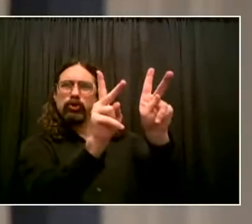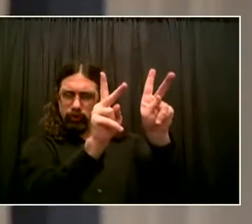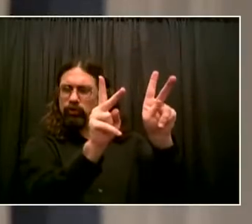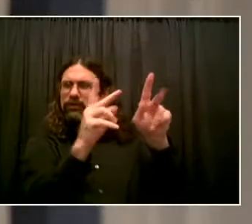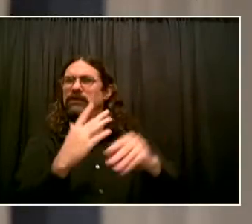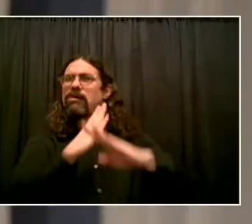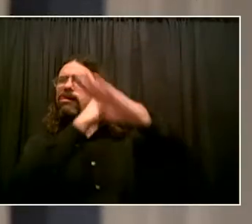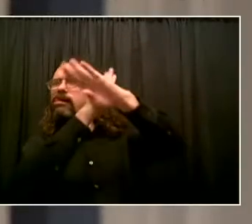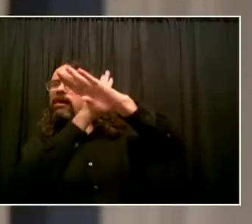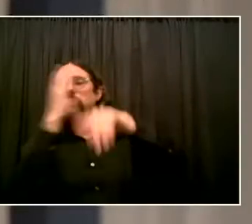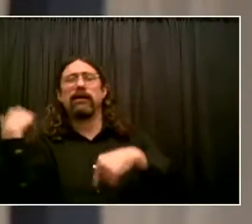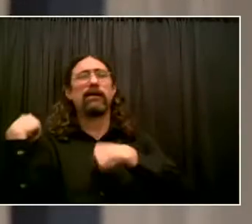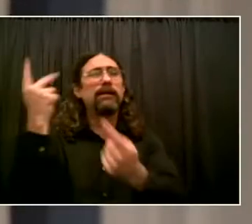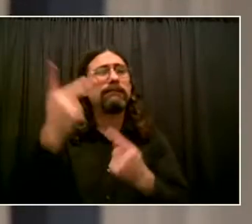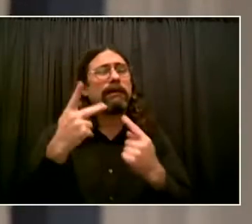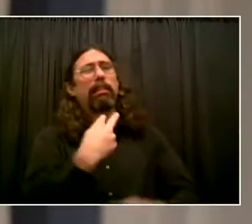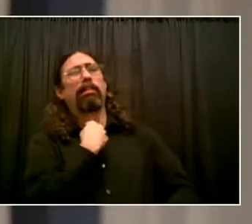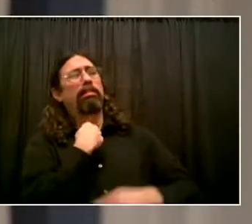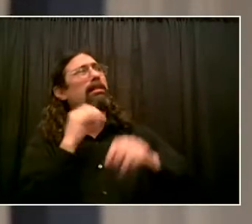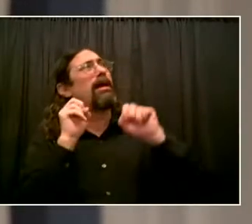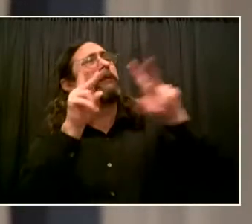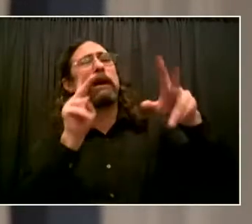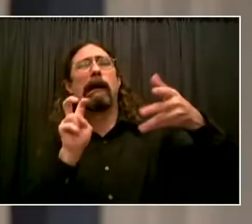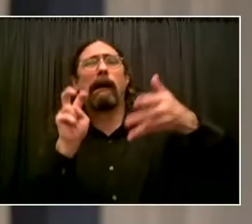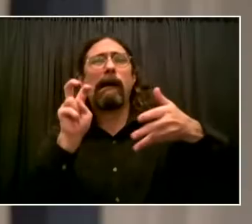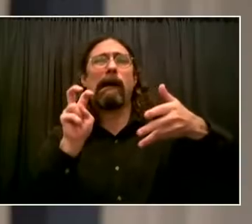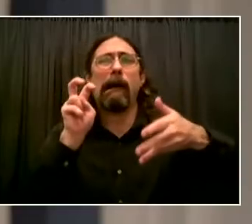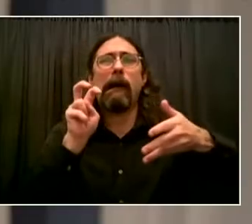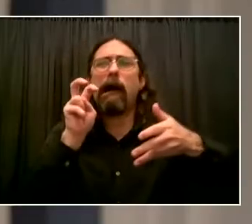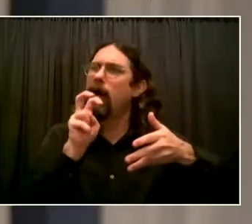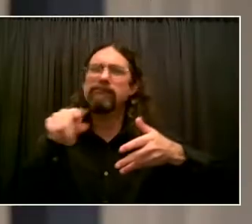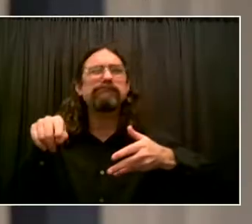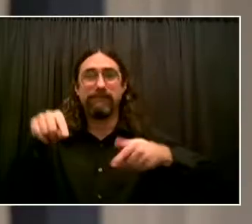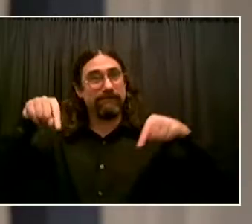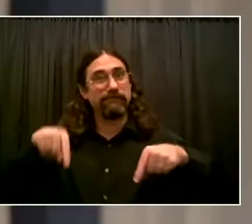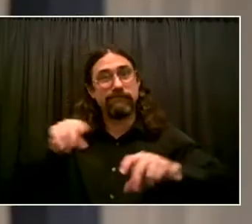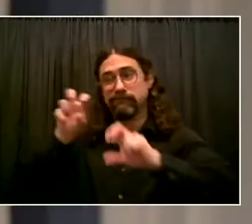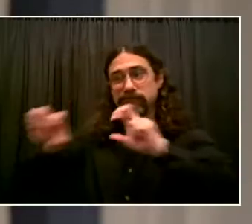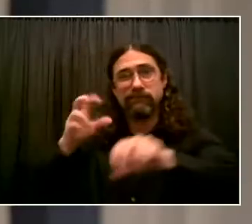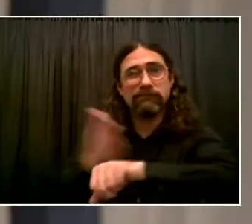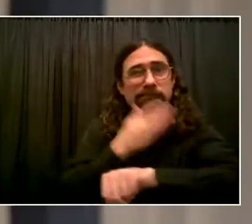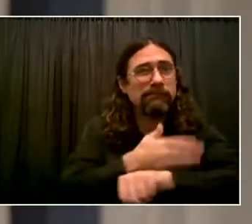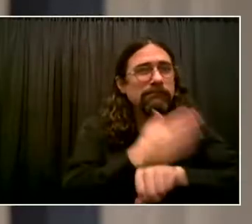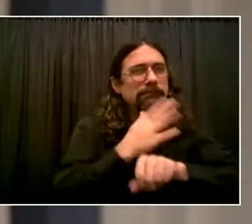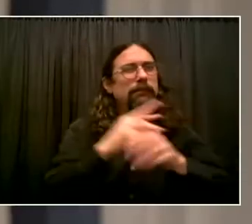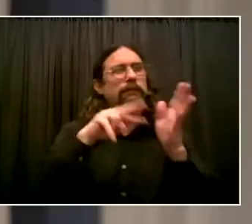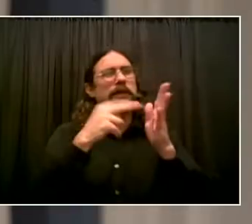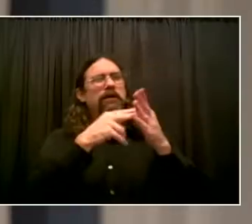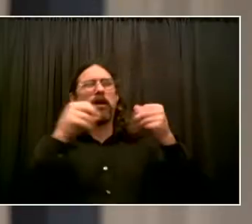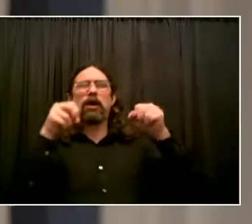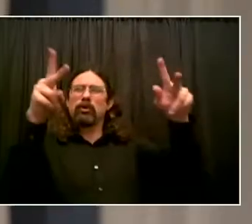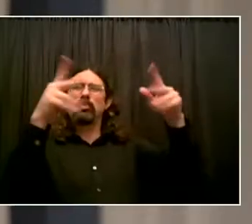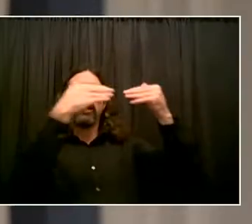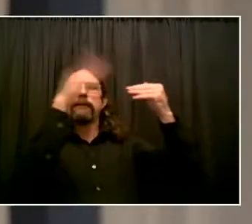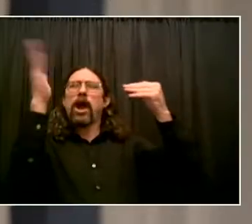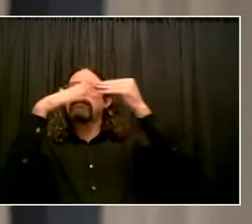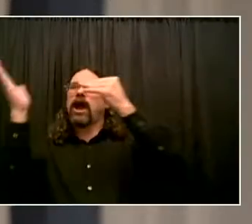WHO AVHE BEEN LEFTED OR FORCED BEHIND. THANK YOU MR. MAYOR FOR